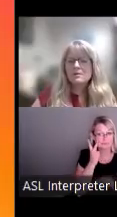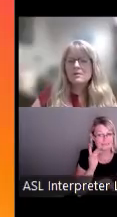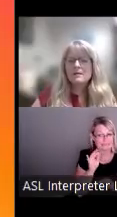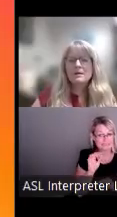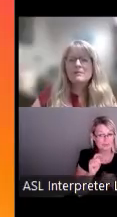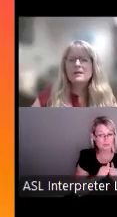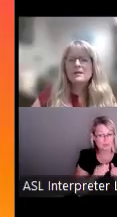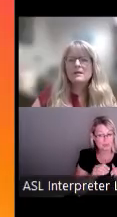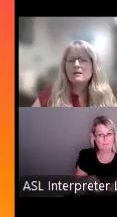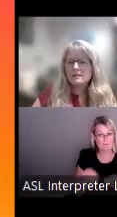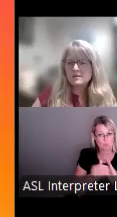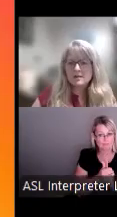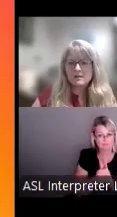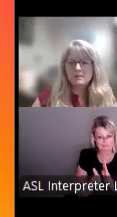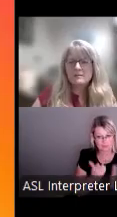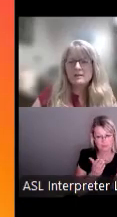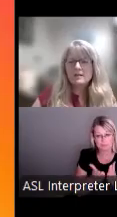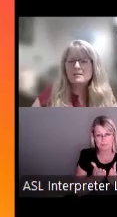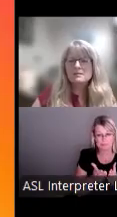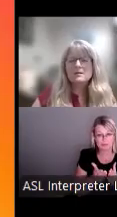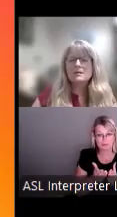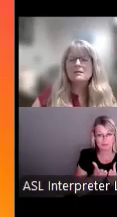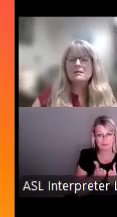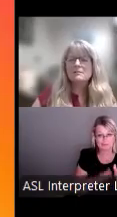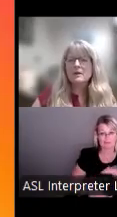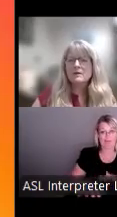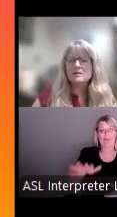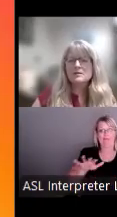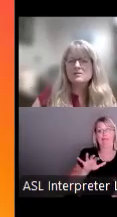so they might be clumsy, they might be kids that parents